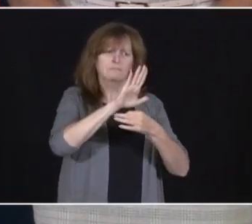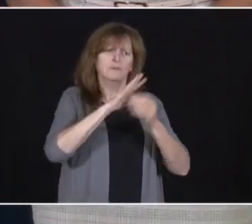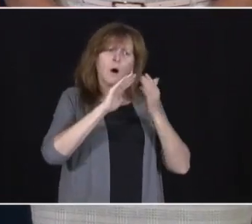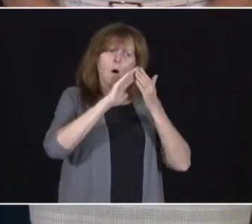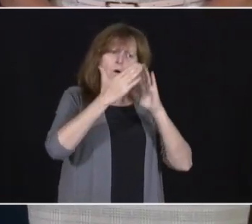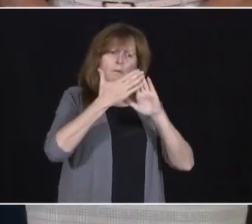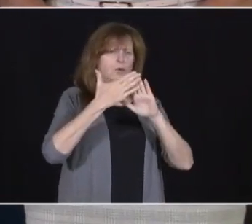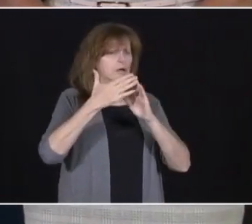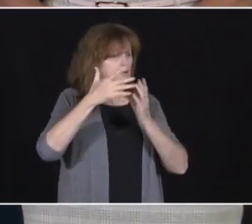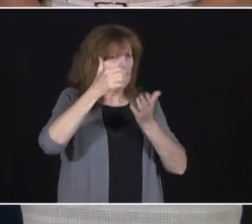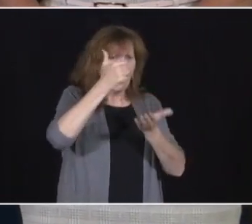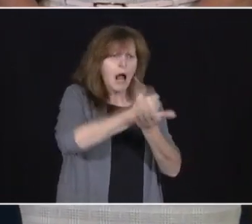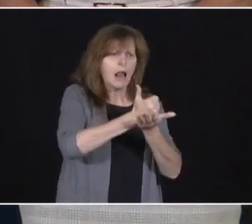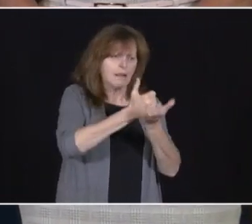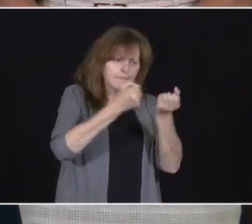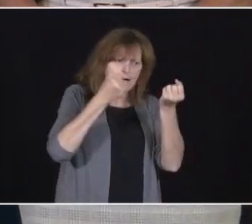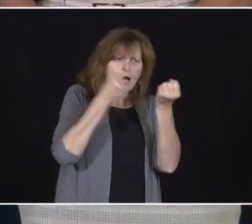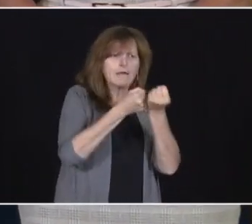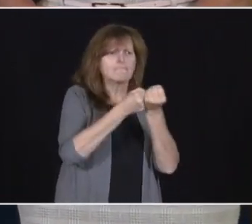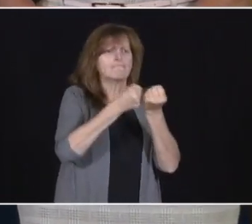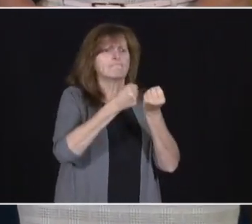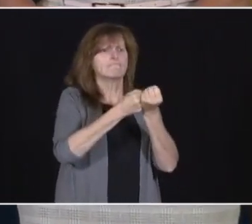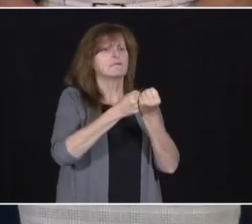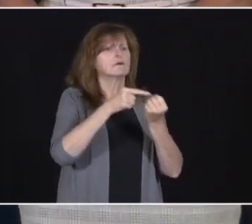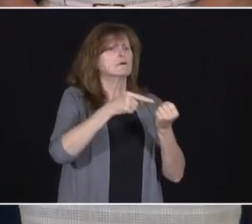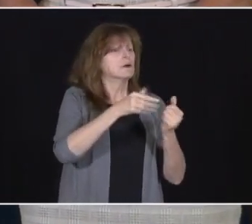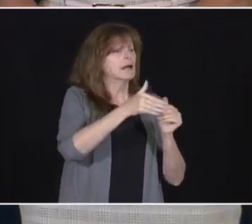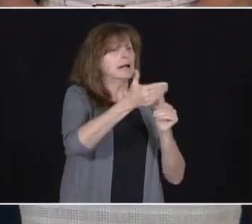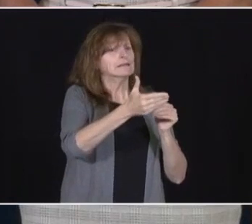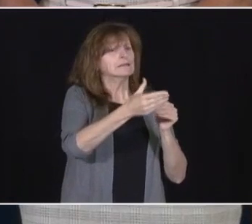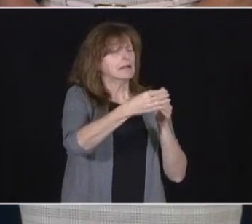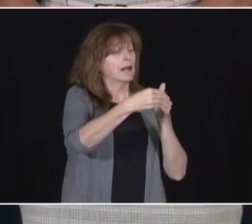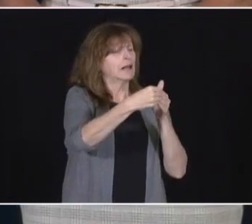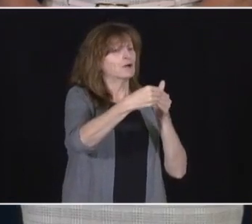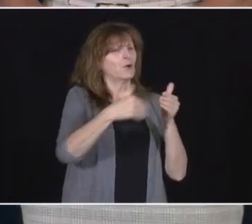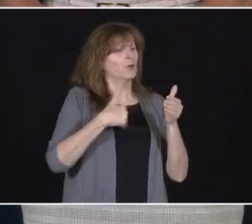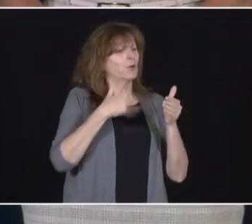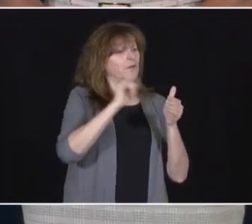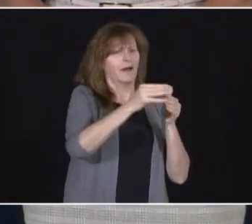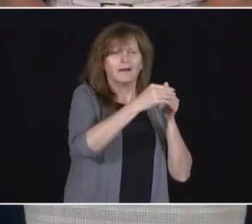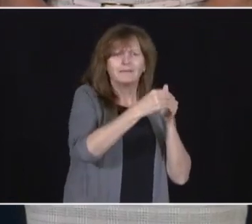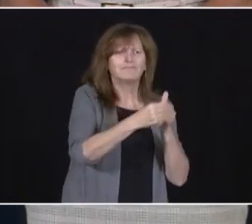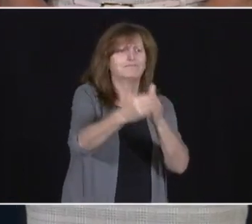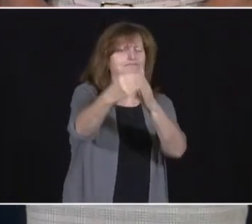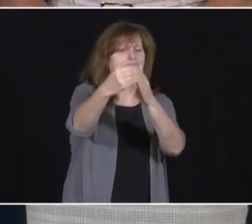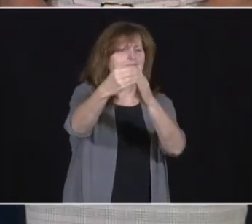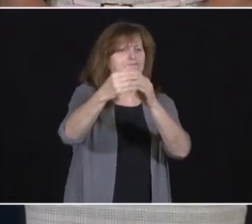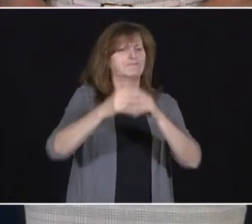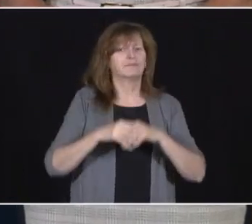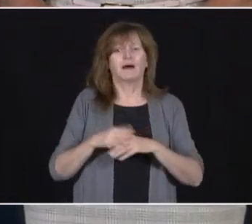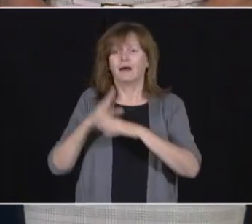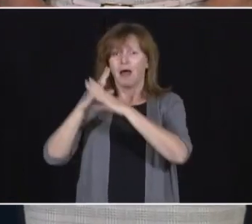These grassroots organizations are making a real impact in their communities and supporting our next generation of leaders. We will continue to remove the barriers to